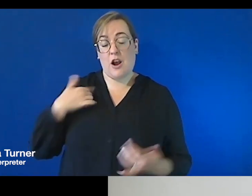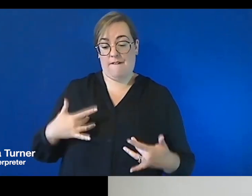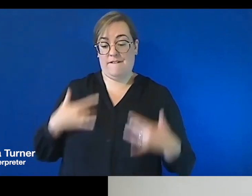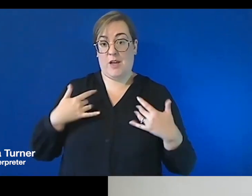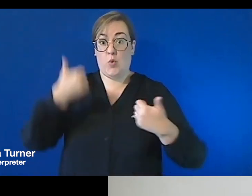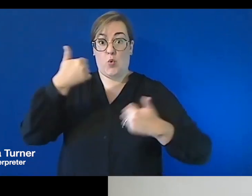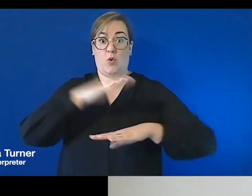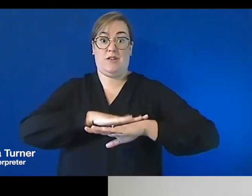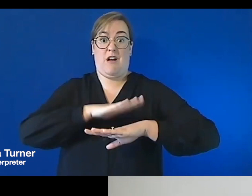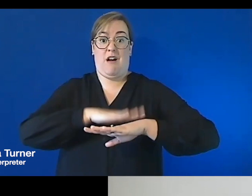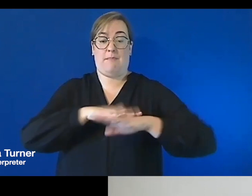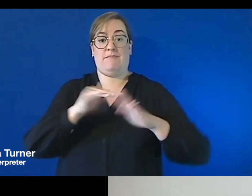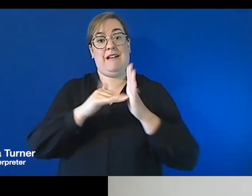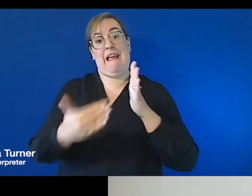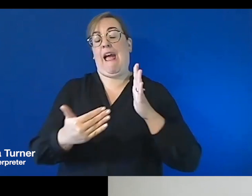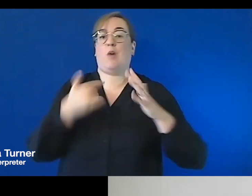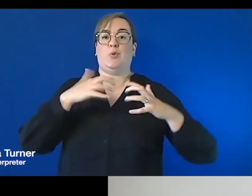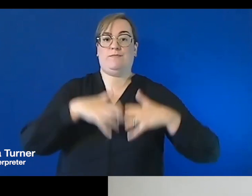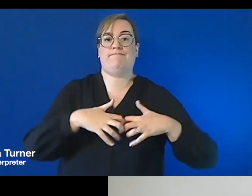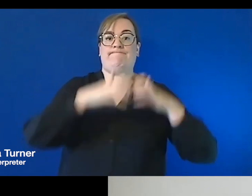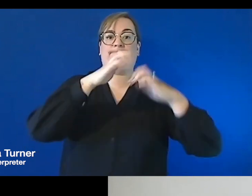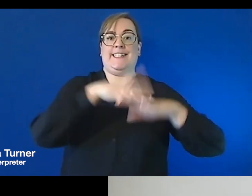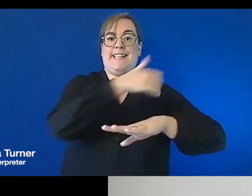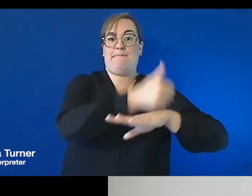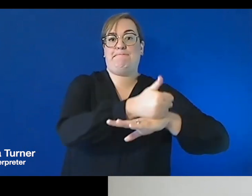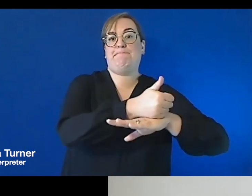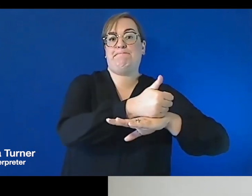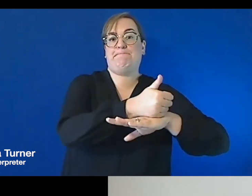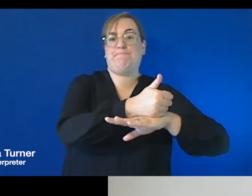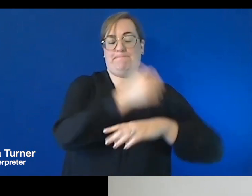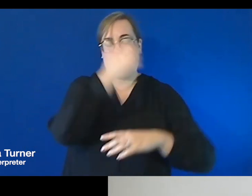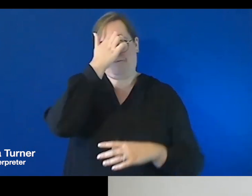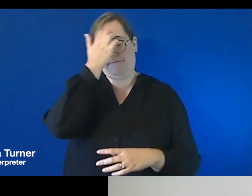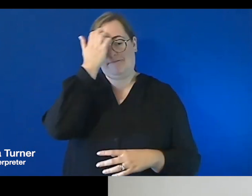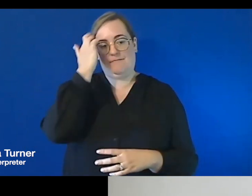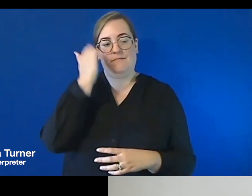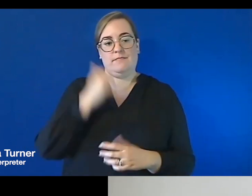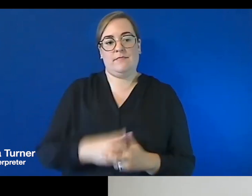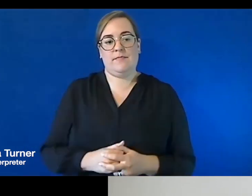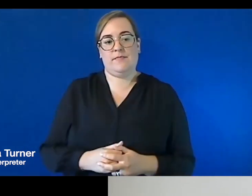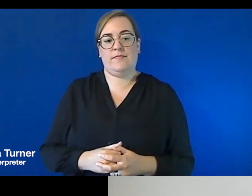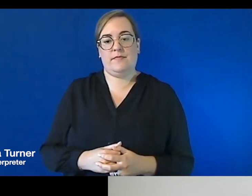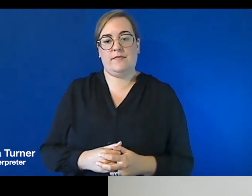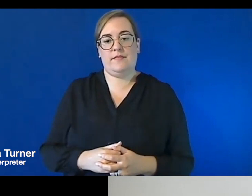entrepreneur. There are so many opportunities and first of all, typically I recommend people to make